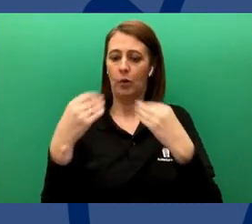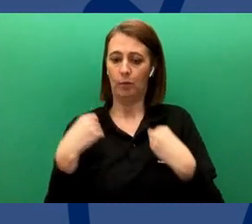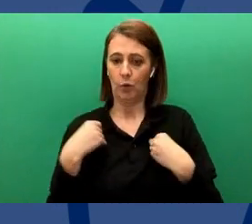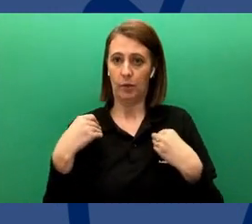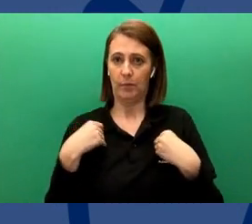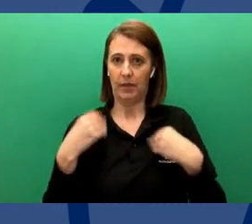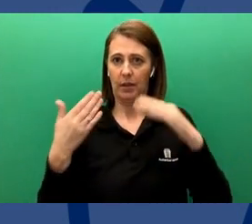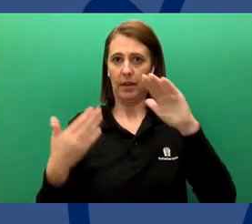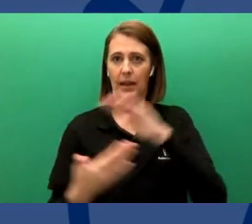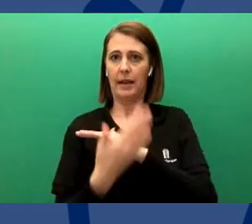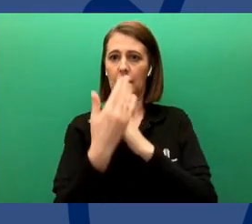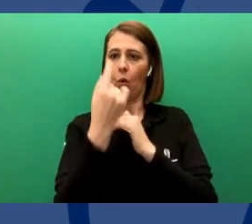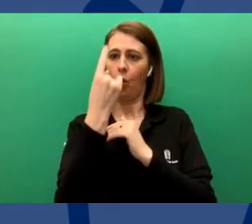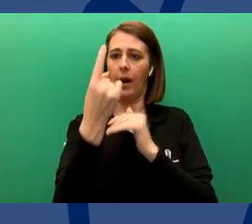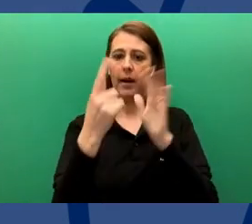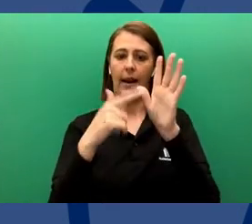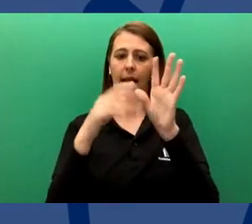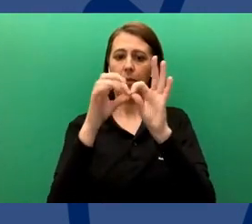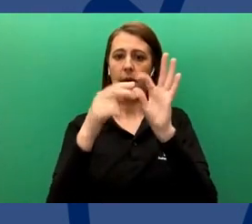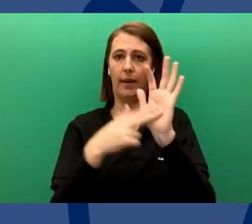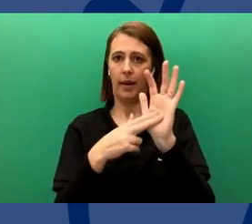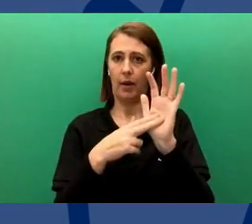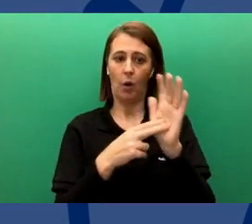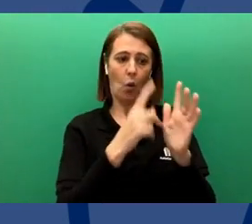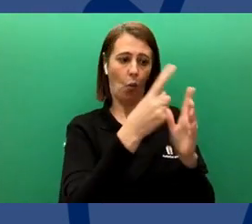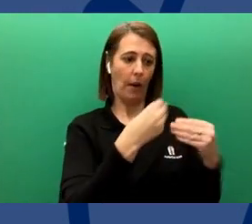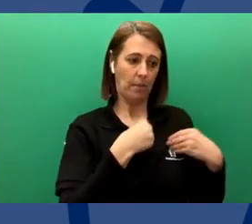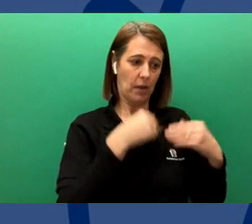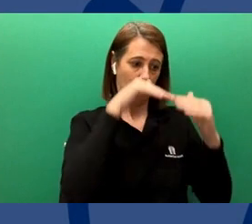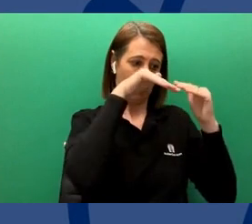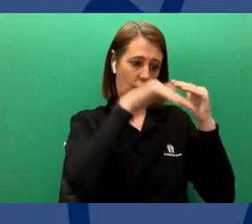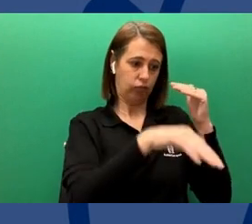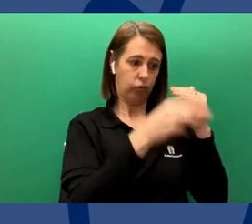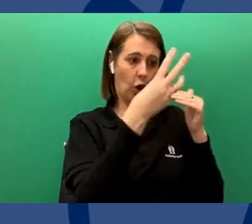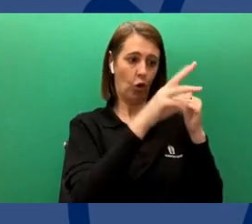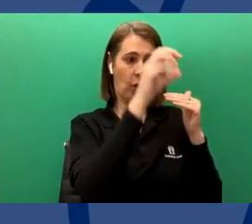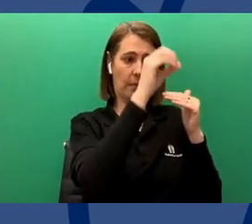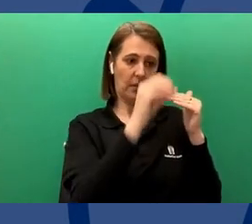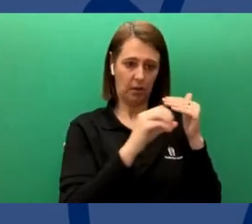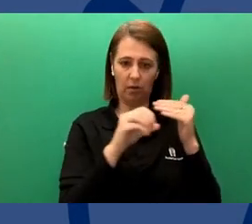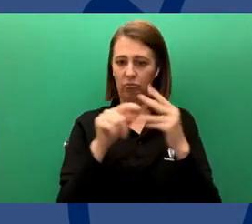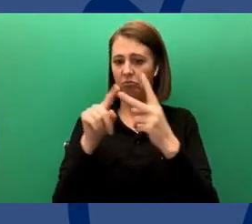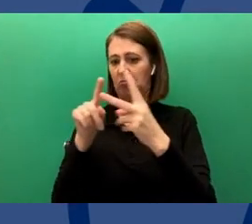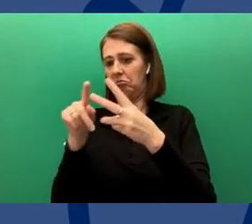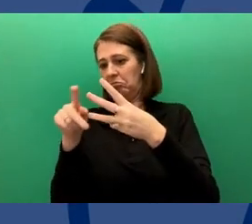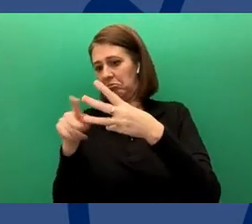ABN. And if one of the businesses has a downturn of 30 per cent but the other two aren't impacted,